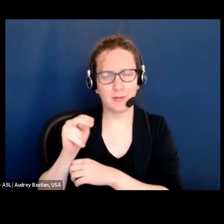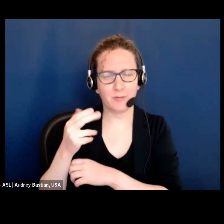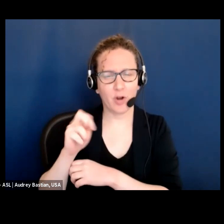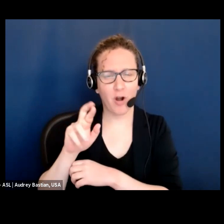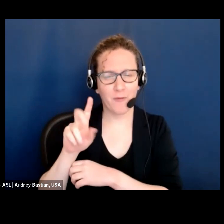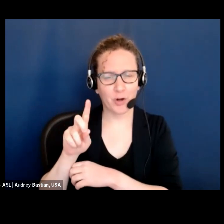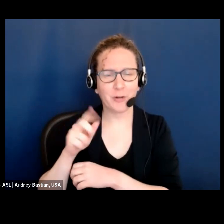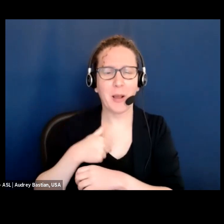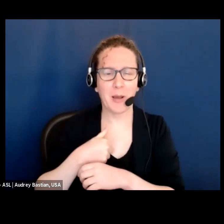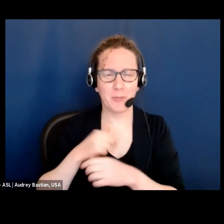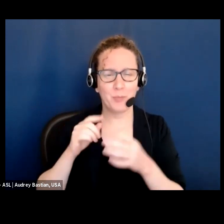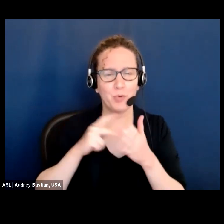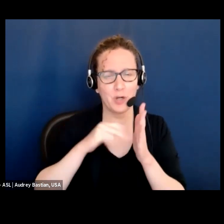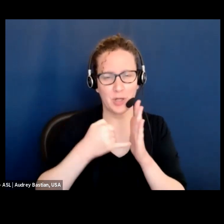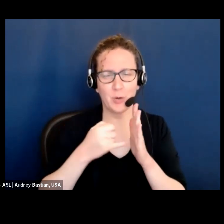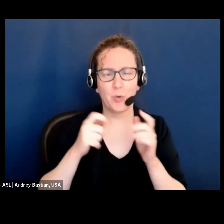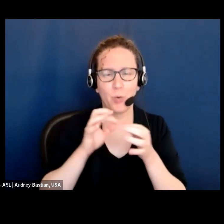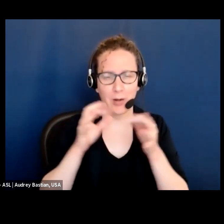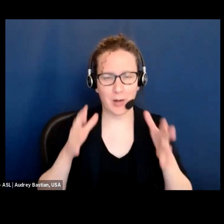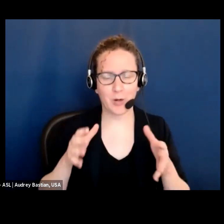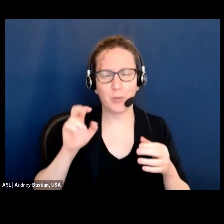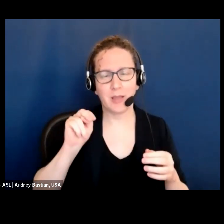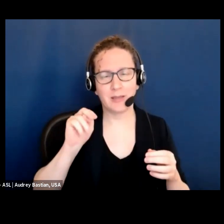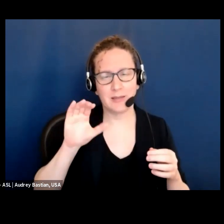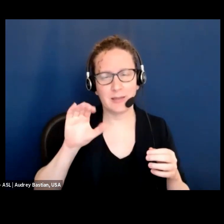welcome everybody. Before we get any further,